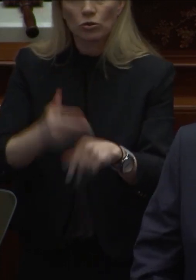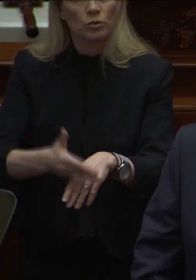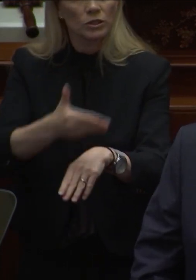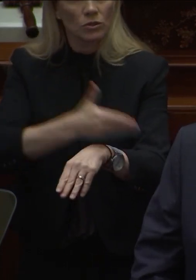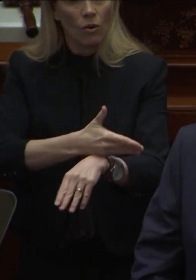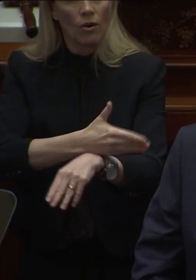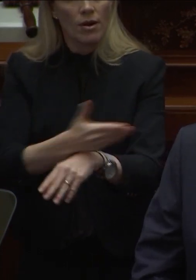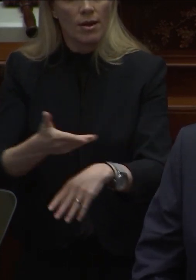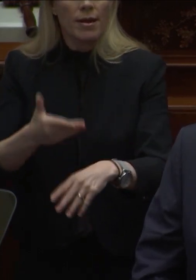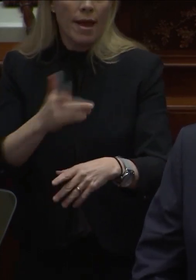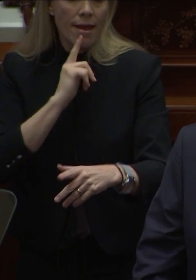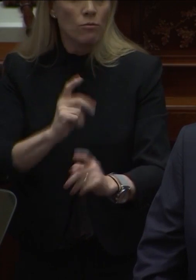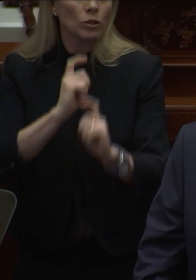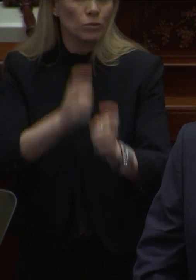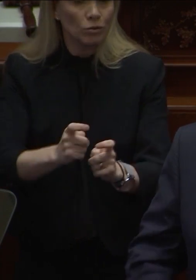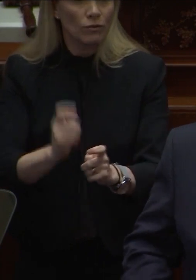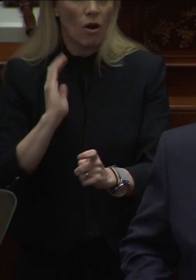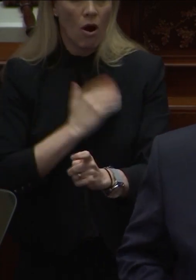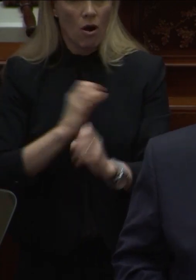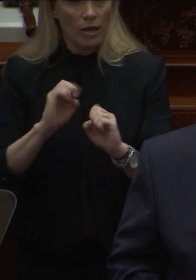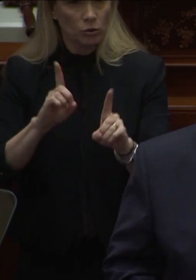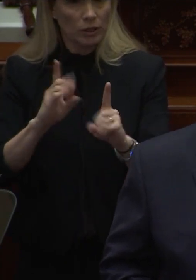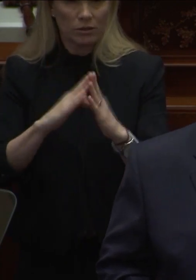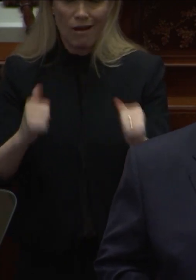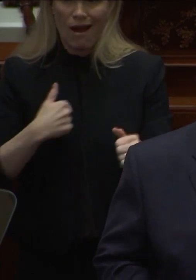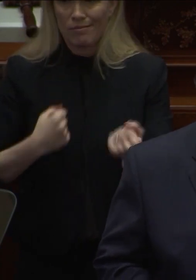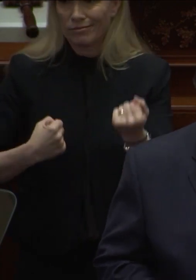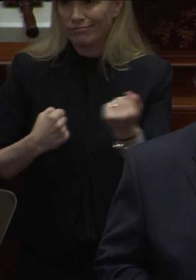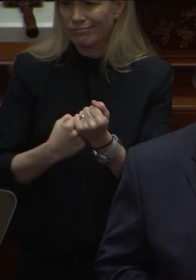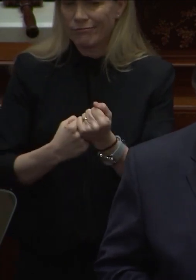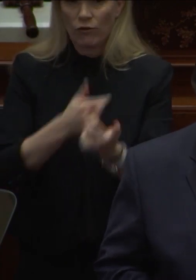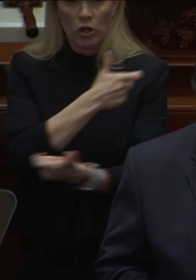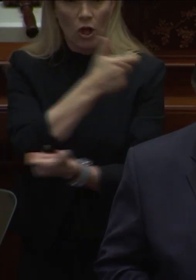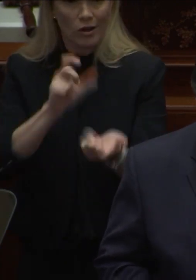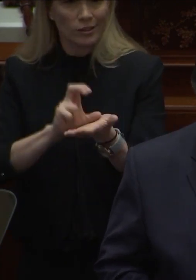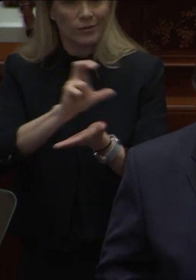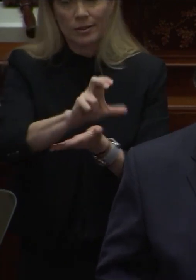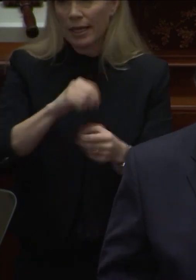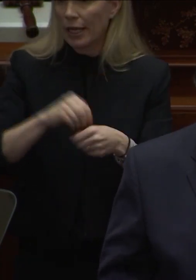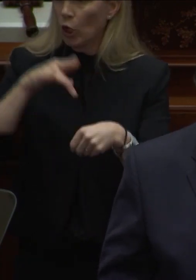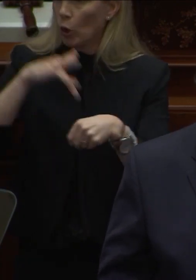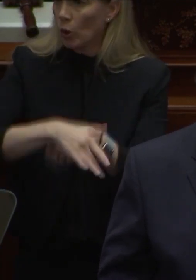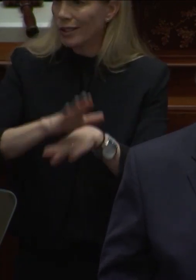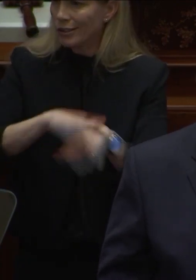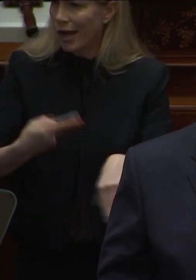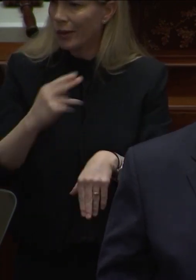SUSTAINED EFFORT TO RESTORE AND IMPROVE OUR EDUCATION SYSTEM.